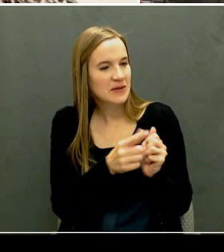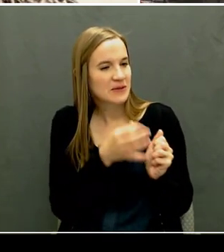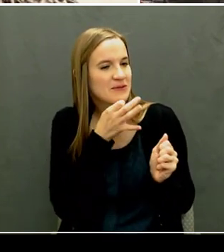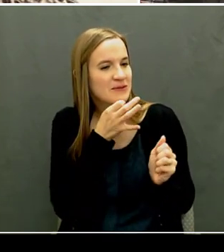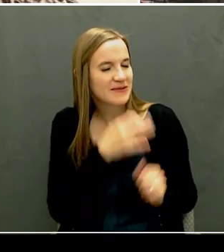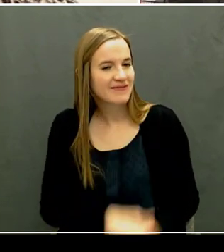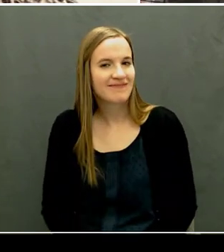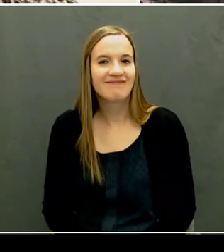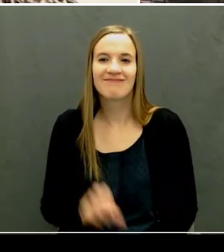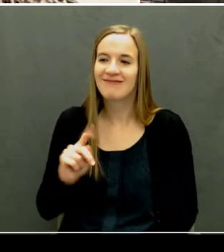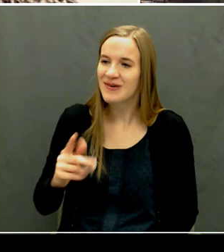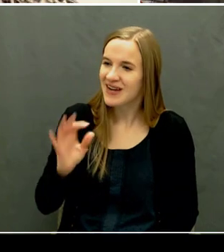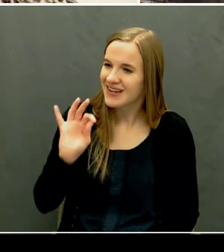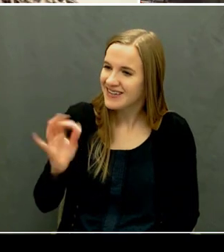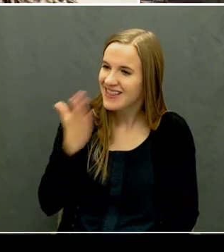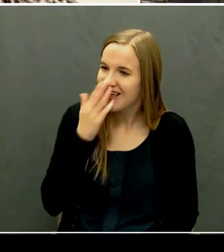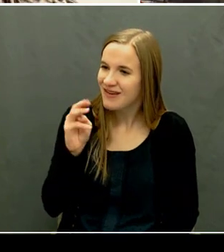Mark Leeper: Thank you. Be well. Mark Johnson: Bye bye.